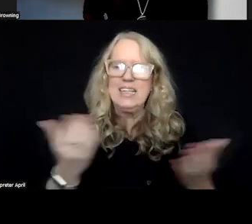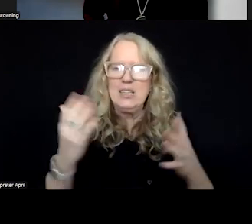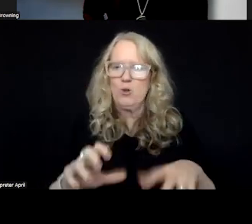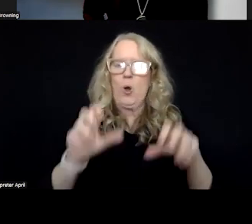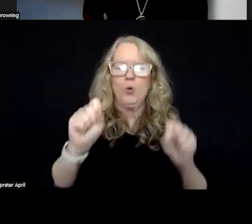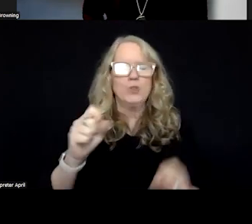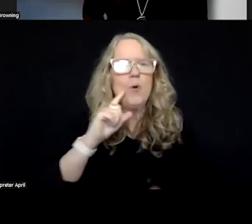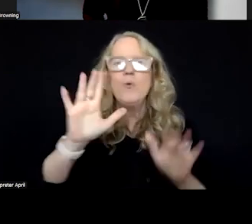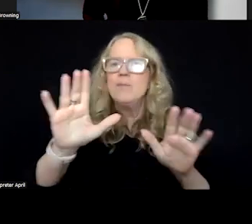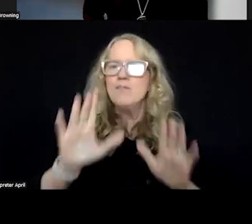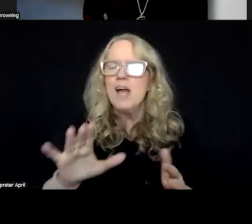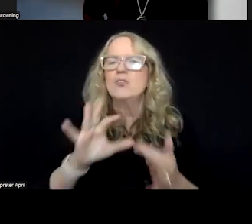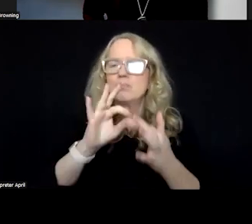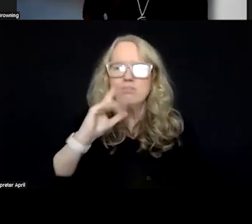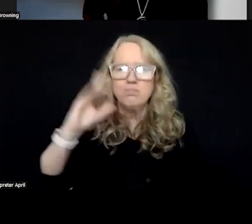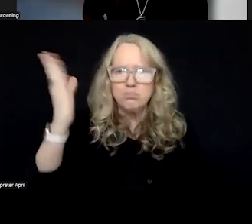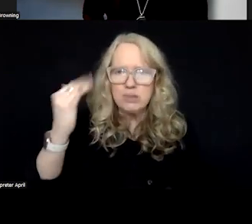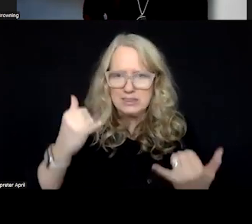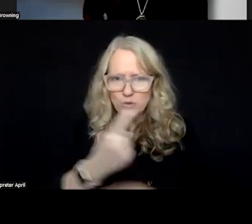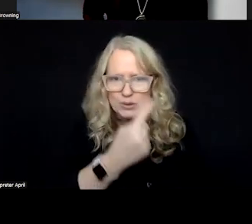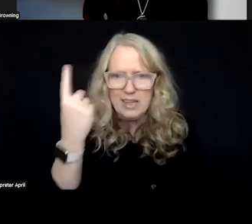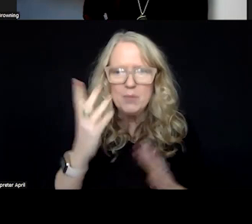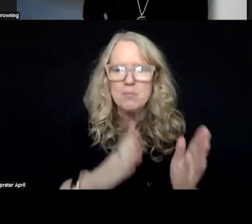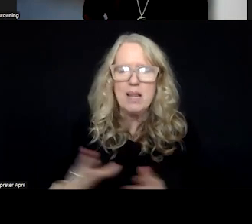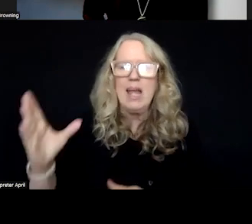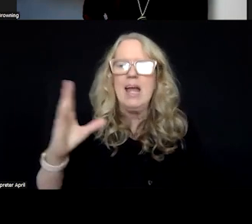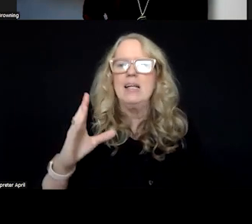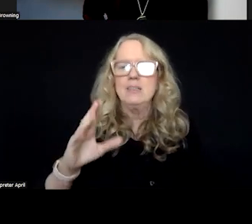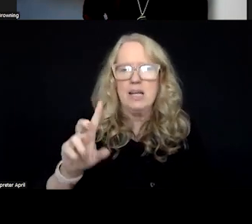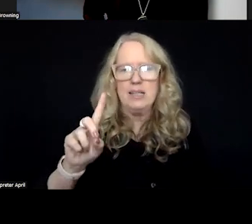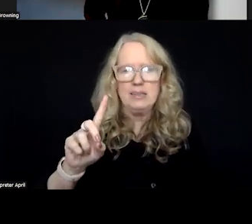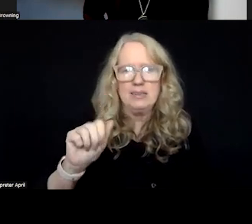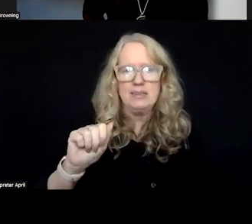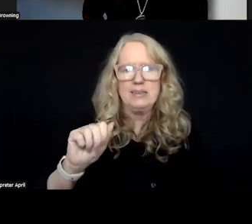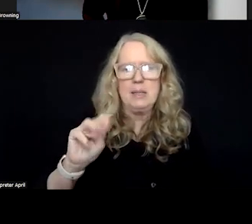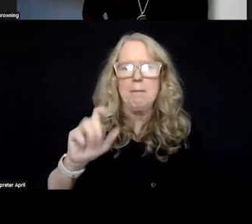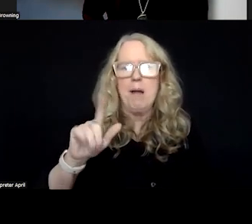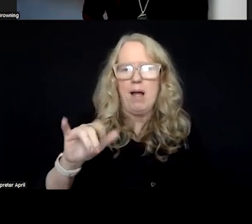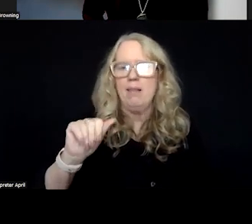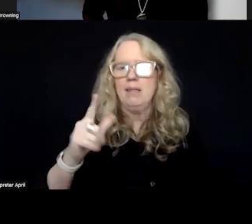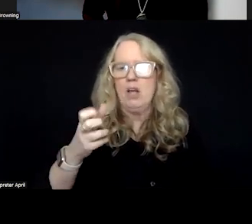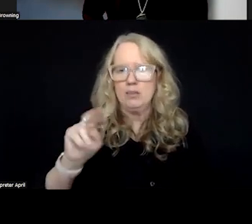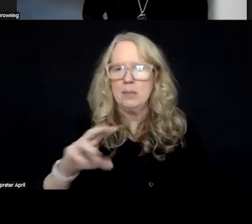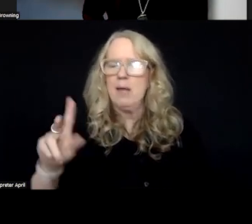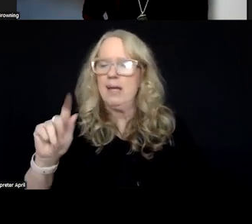FABULOUS PRESENTATION LINED UP. THEY ARE GOING TO SHARE ABOUT